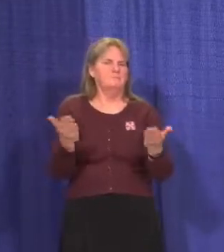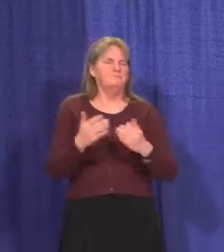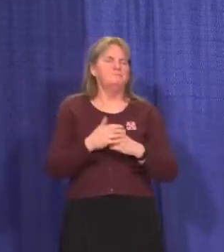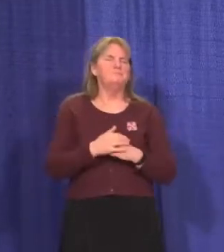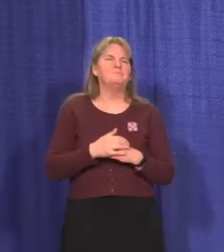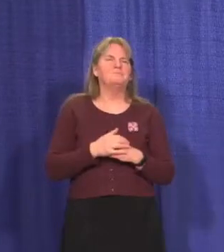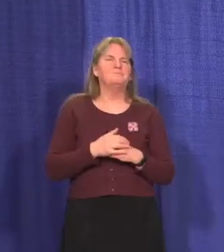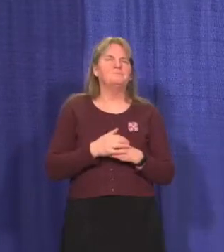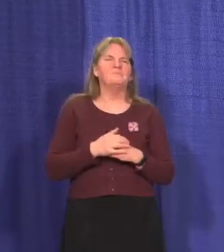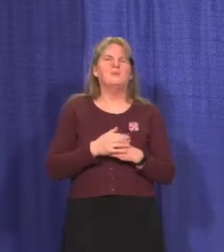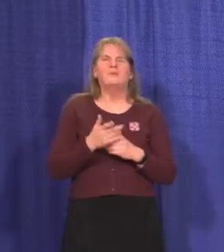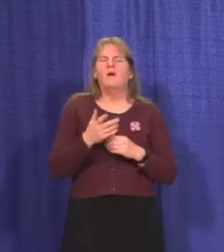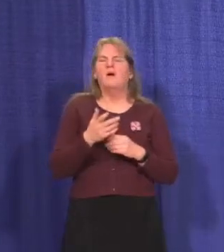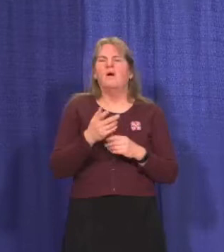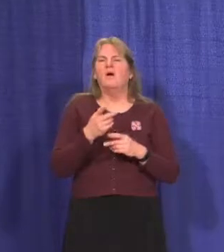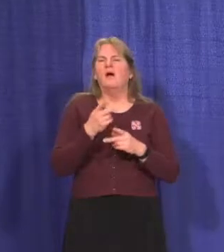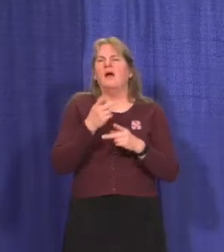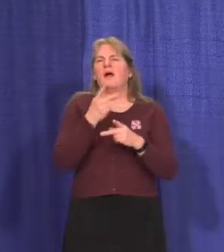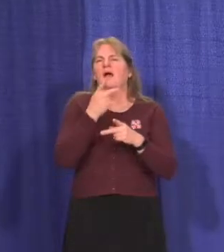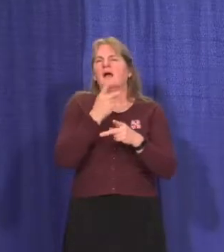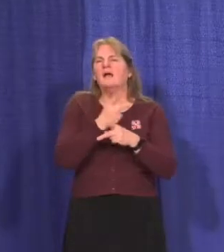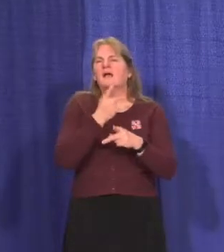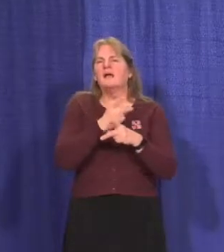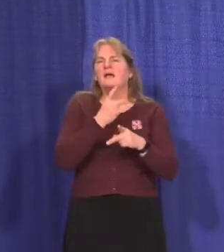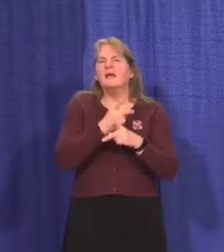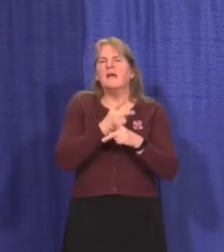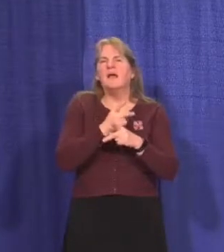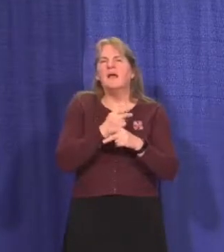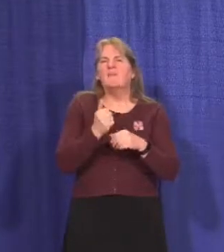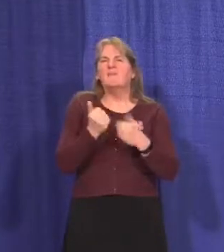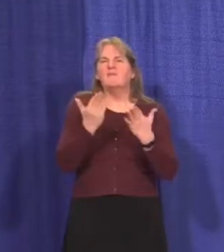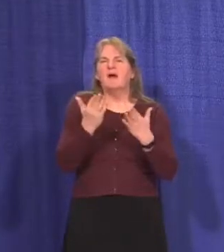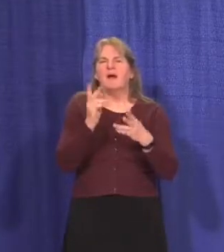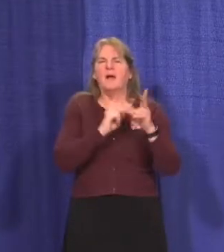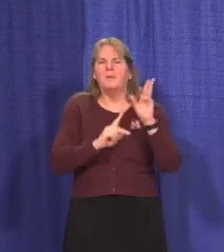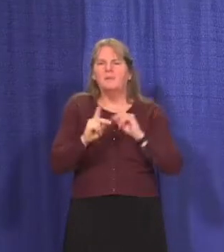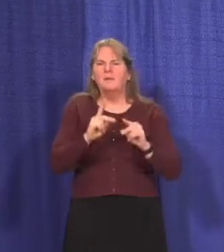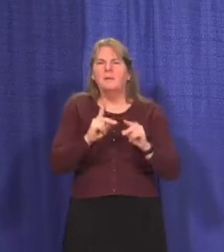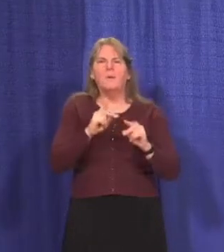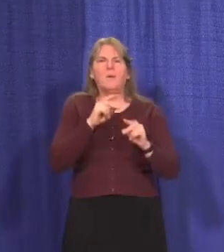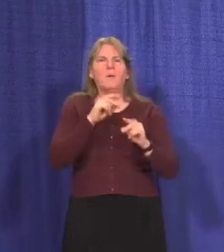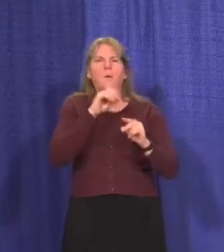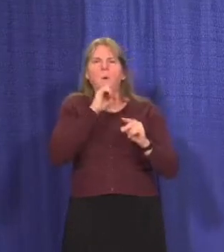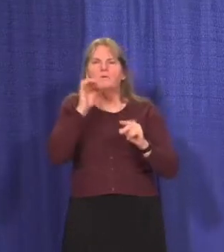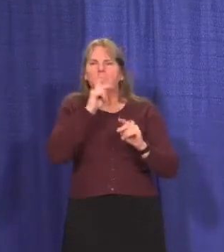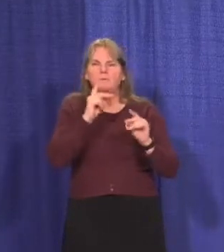people. And we can think of and we can